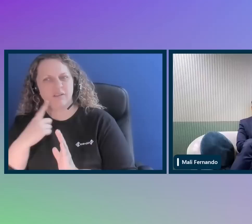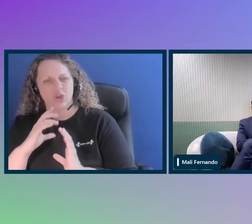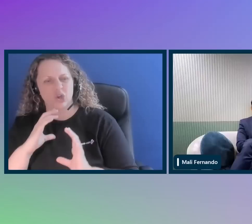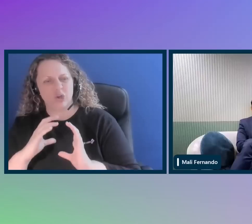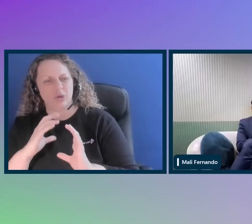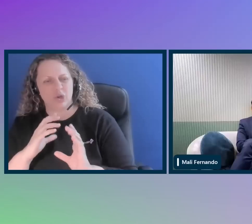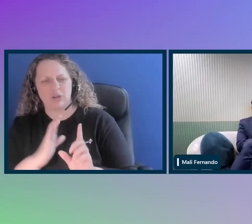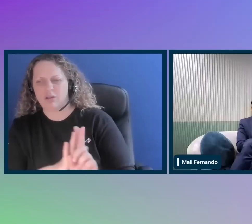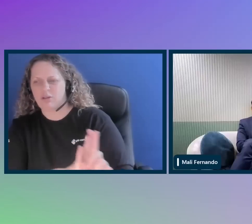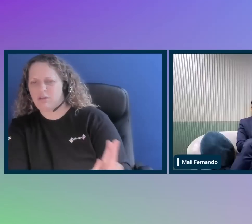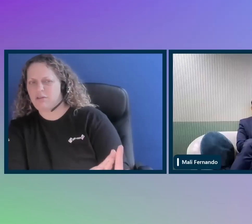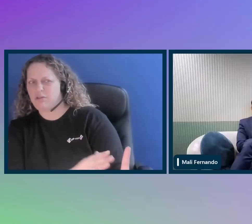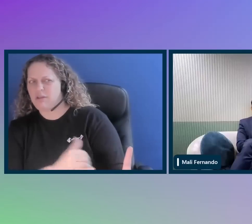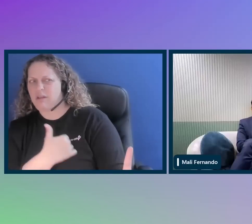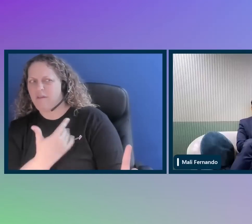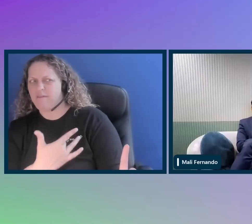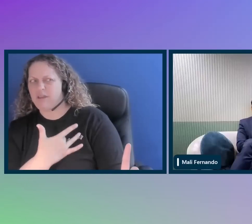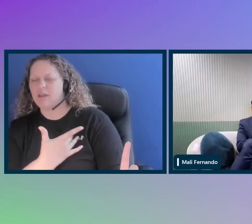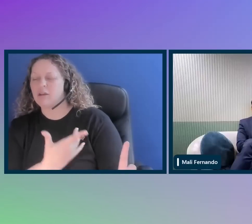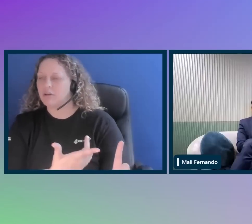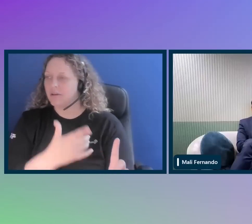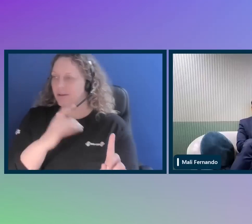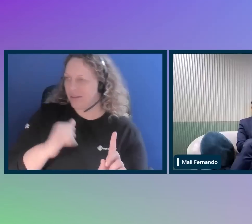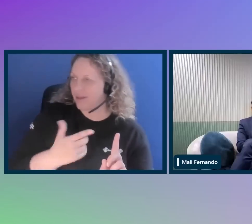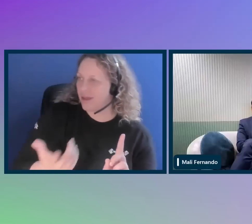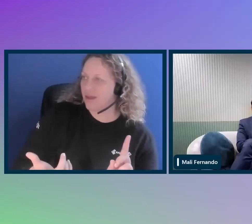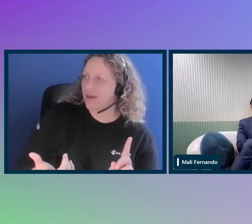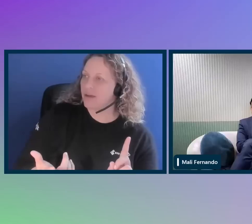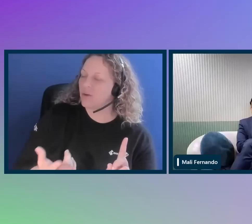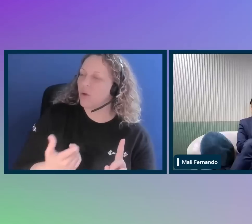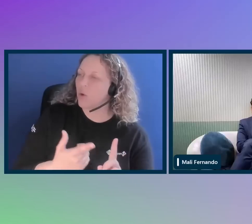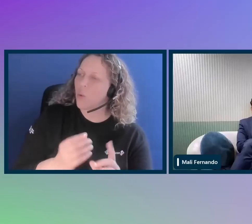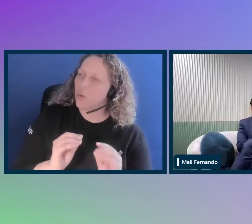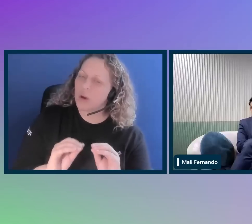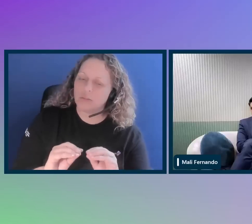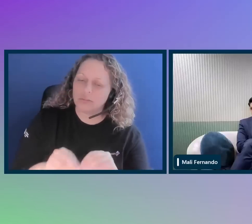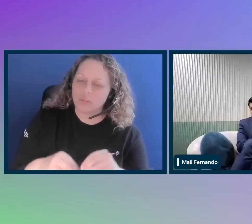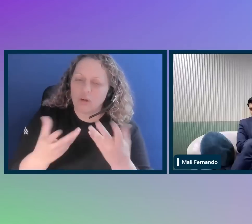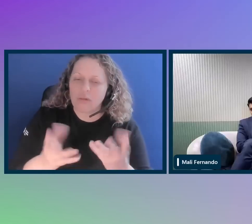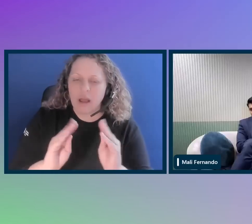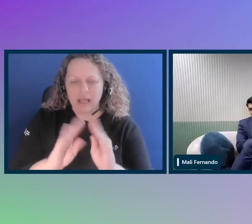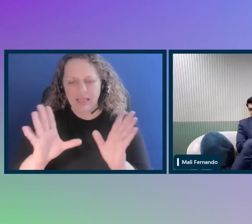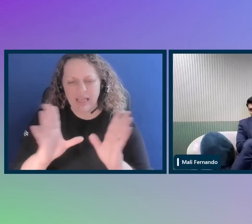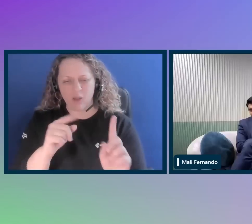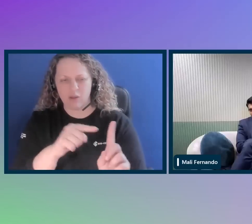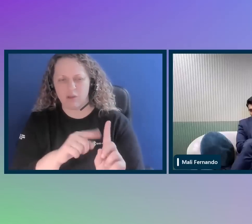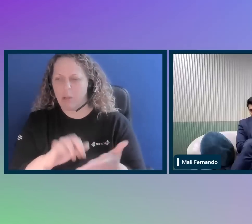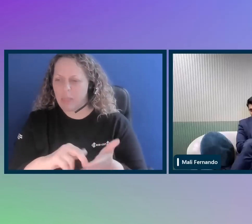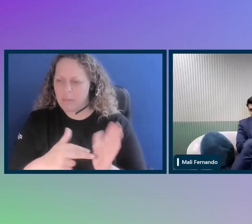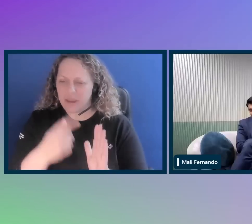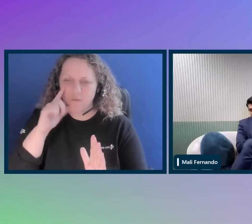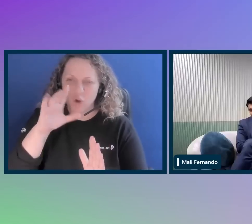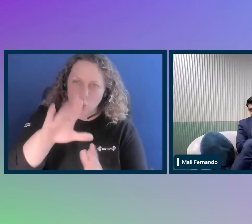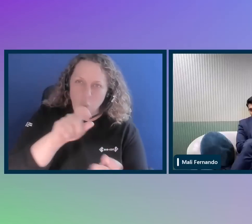So, part of what we're doing is providing clarity in terms of what this means for you in your specific job.